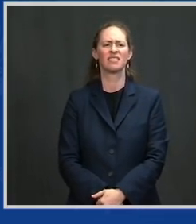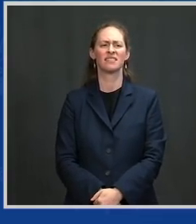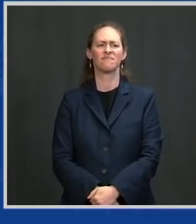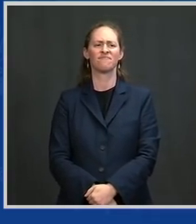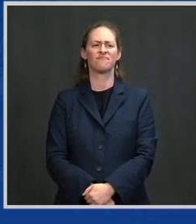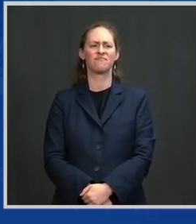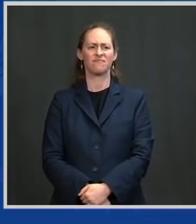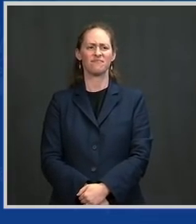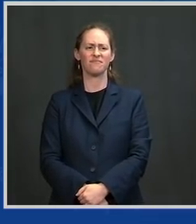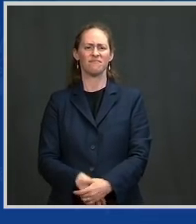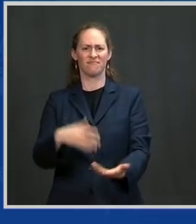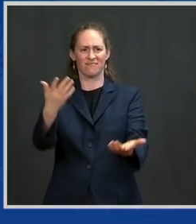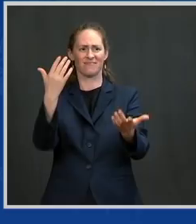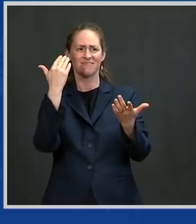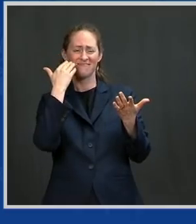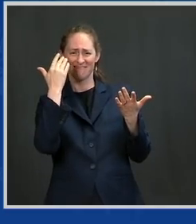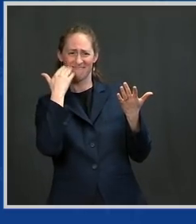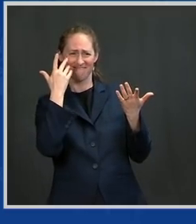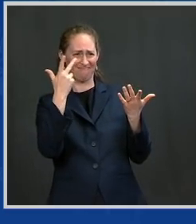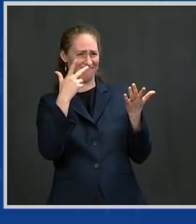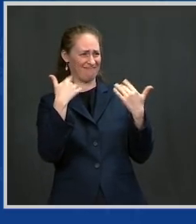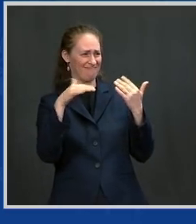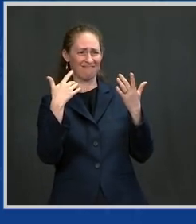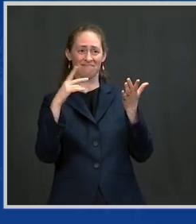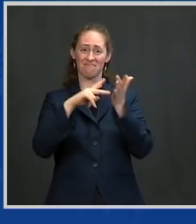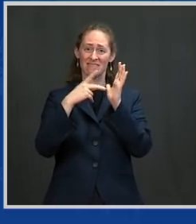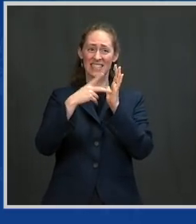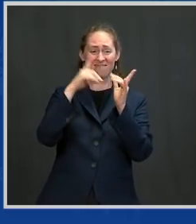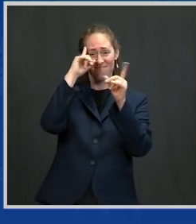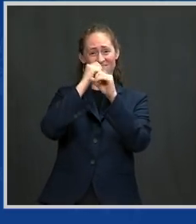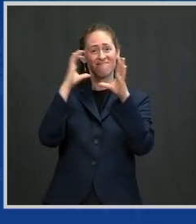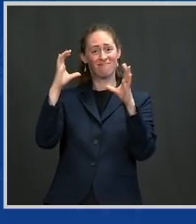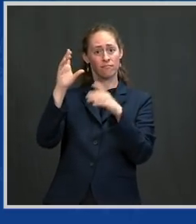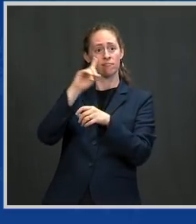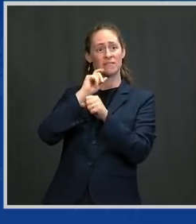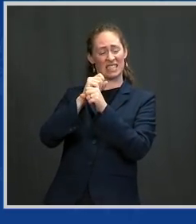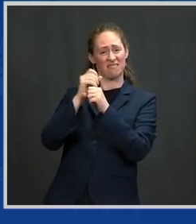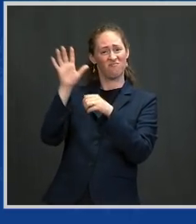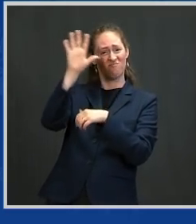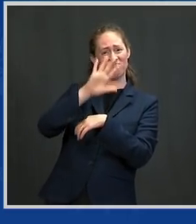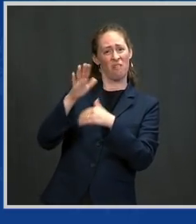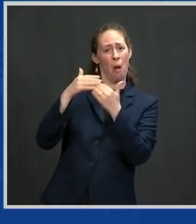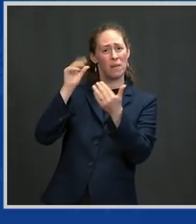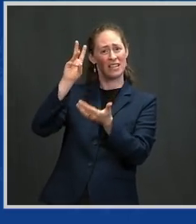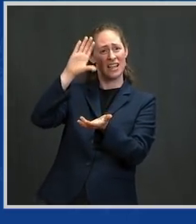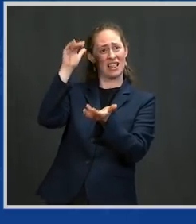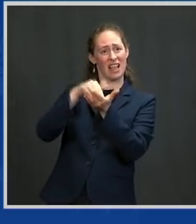almost 600,000 lost lives because of COVID-19 in America.